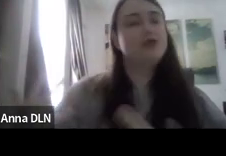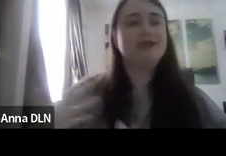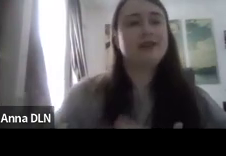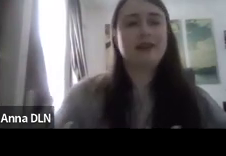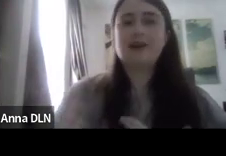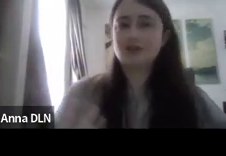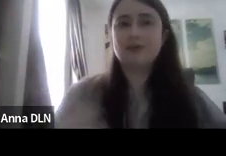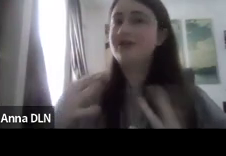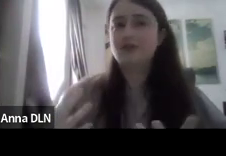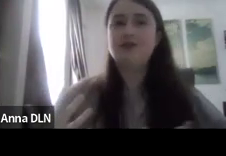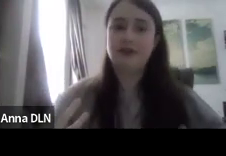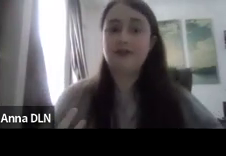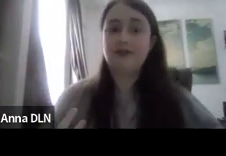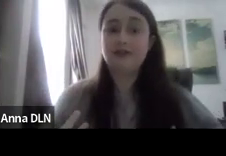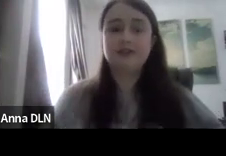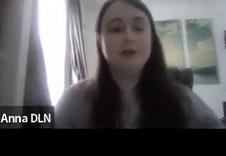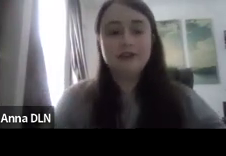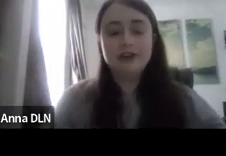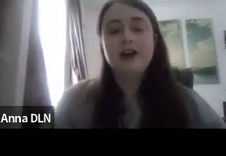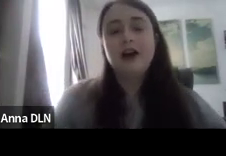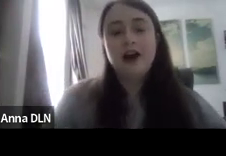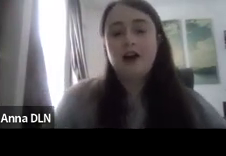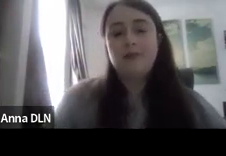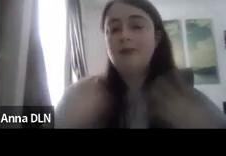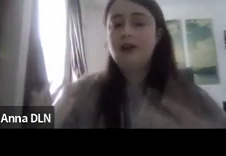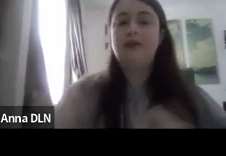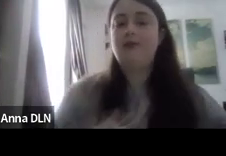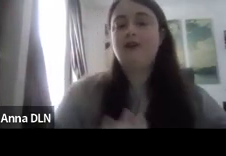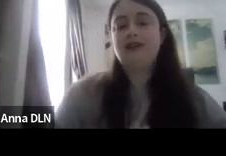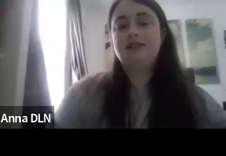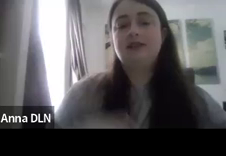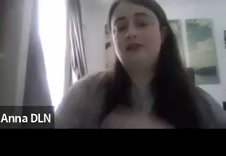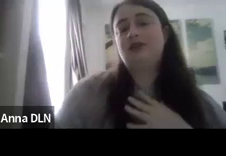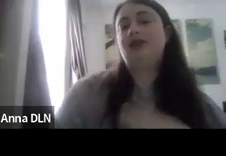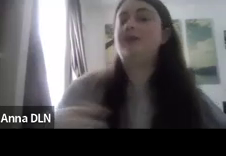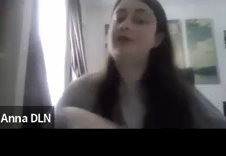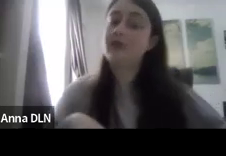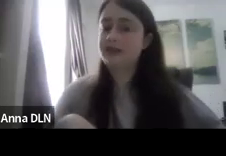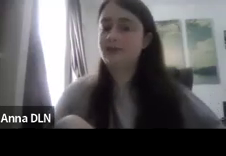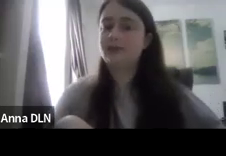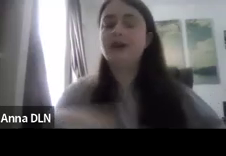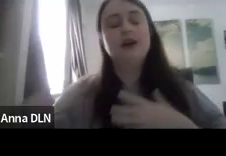not necessarily our job to figure out those adjustments. But I've separated this into exam and non-exam.